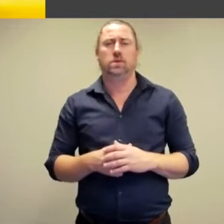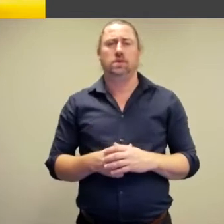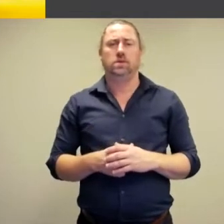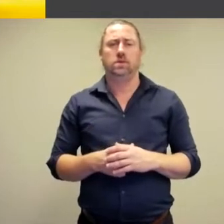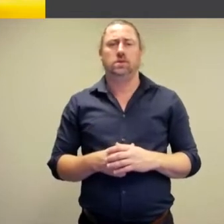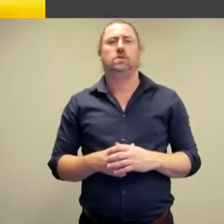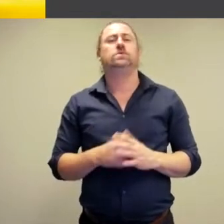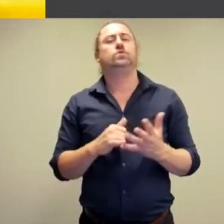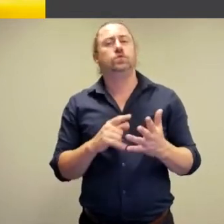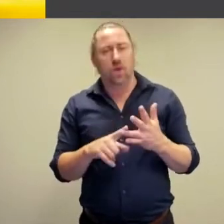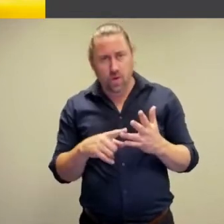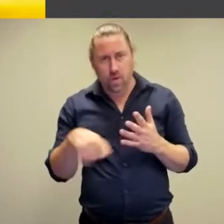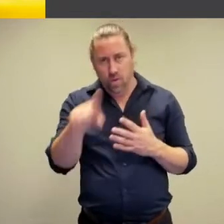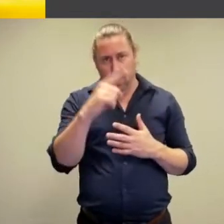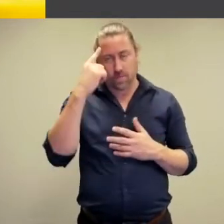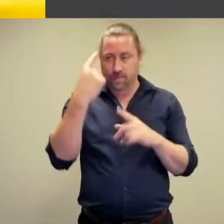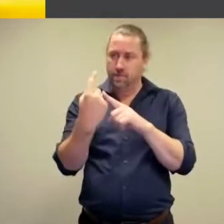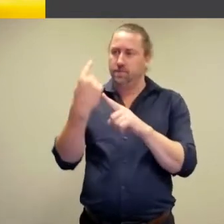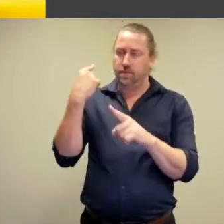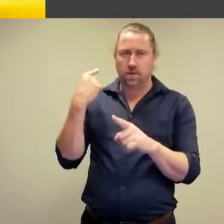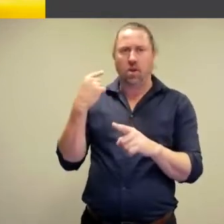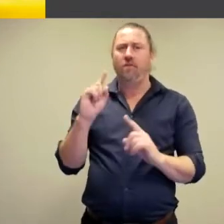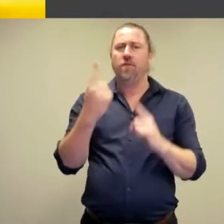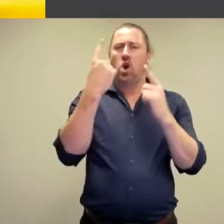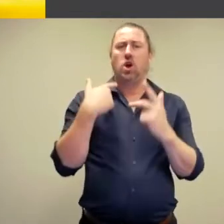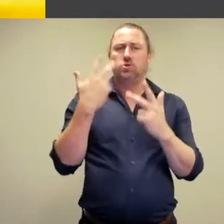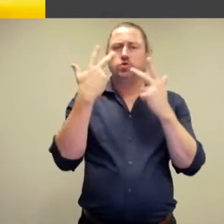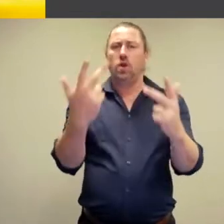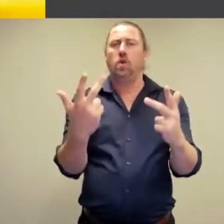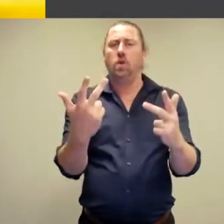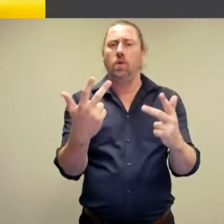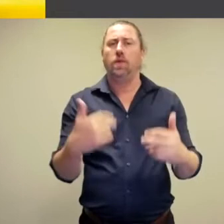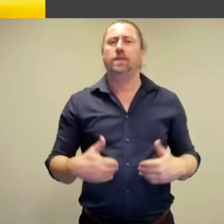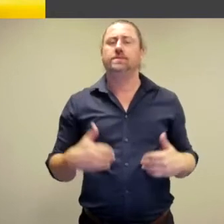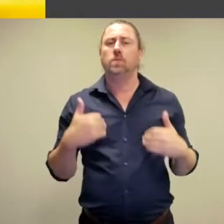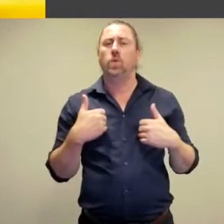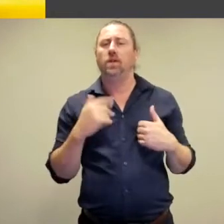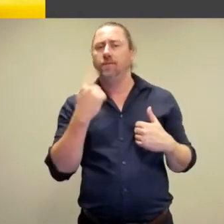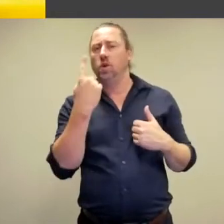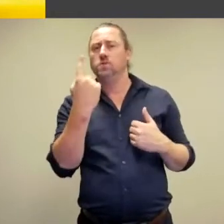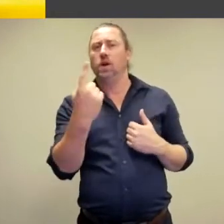So I want you to think back to that opening slide